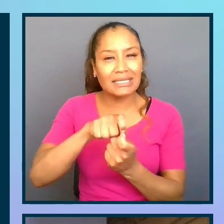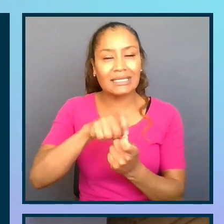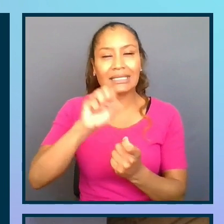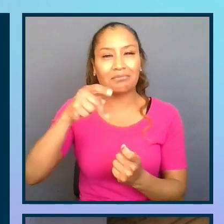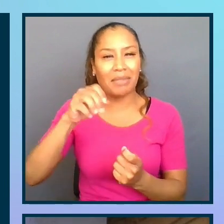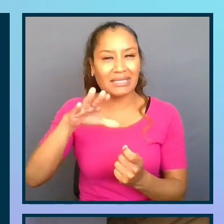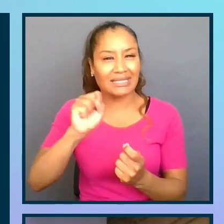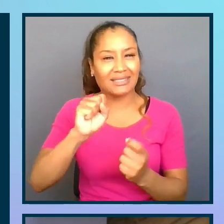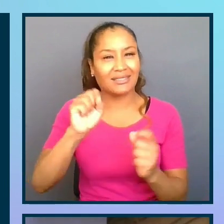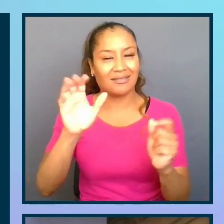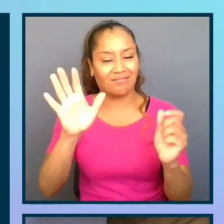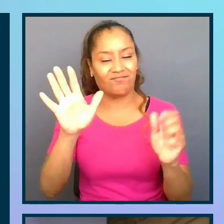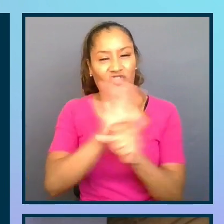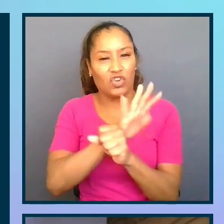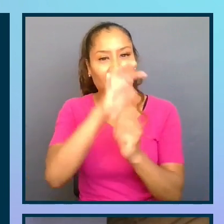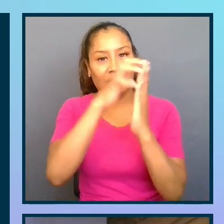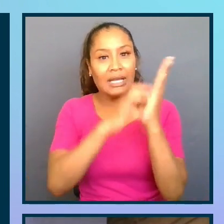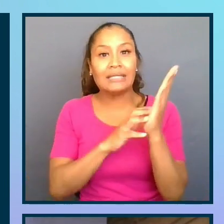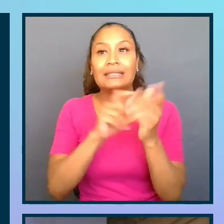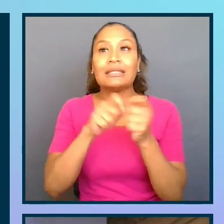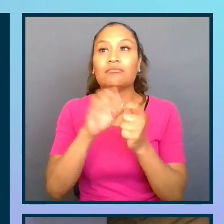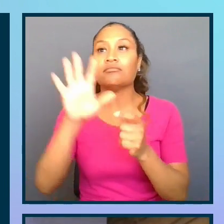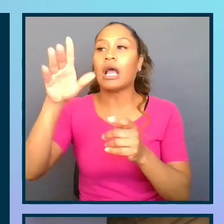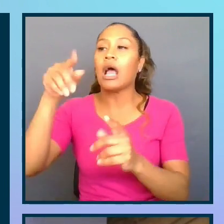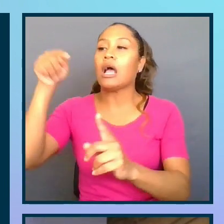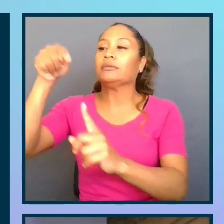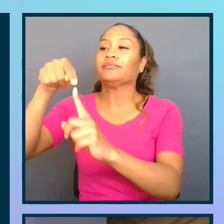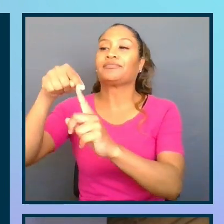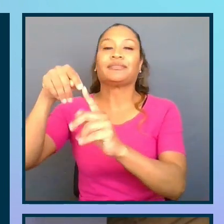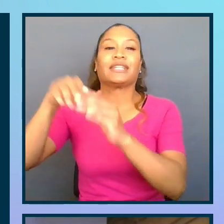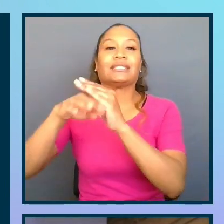rather than calling out accessibility as sort of an extra.